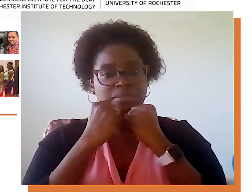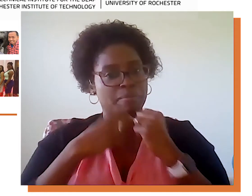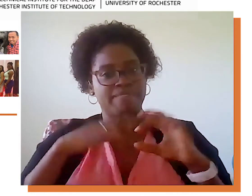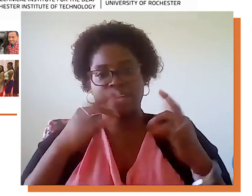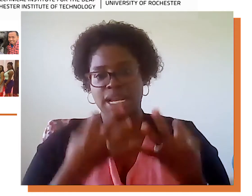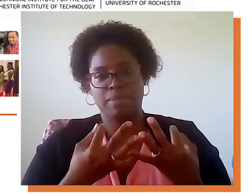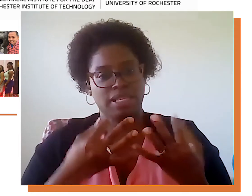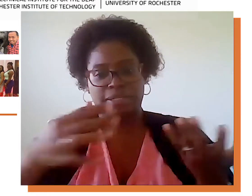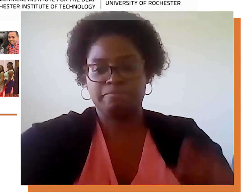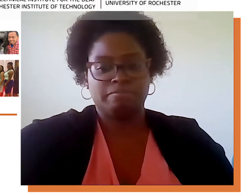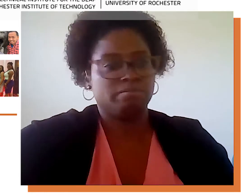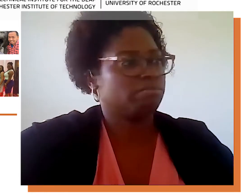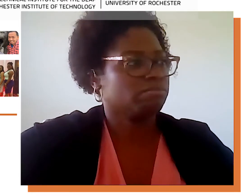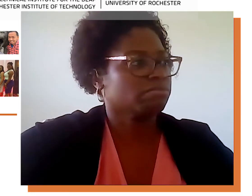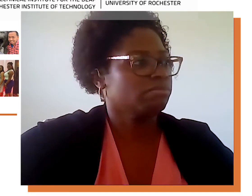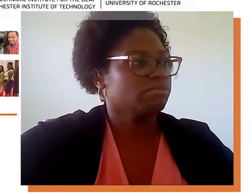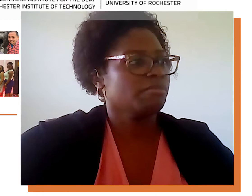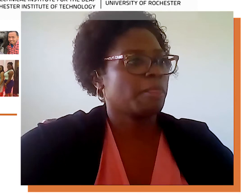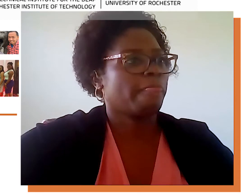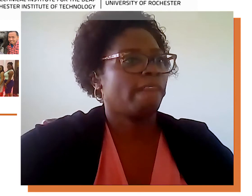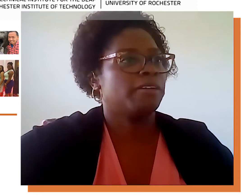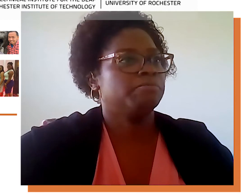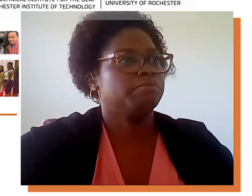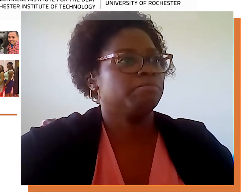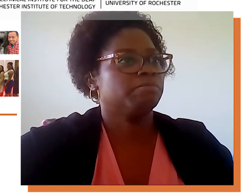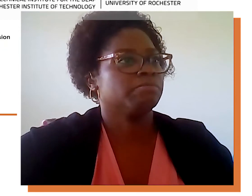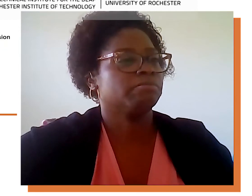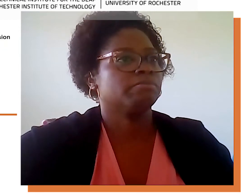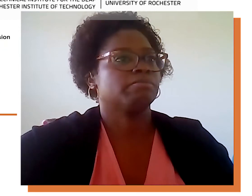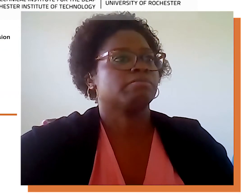and these people are everything to me.